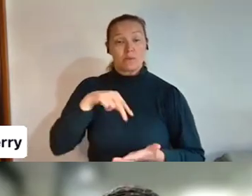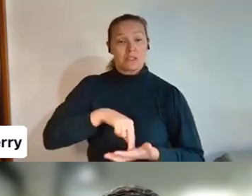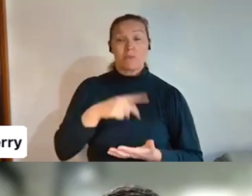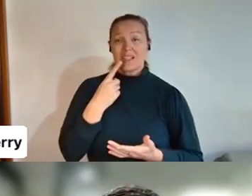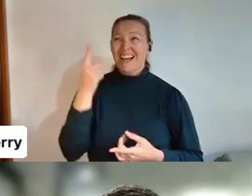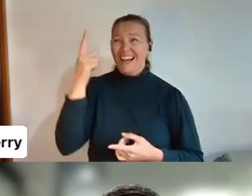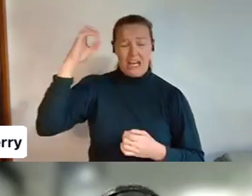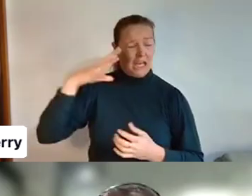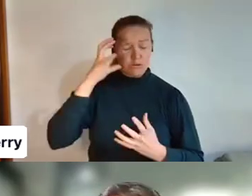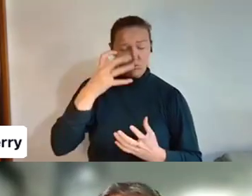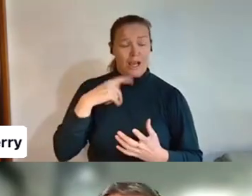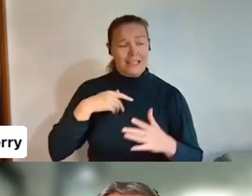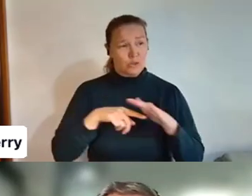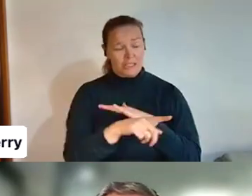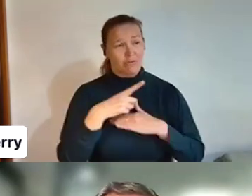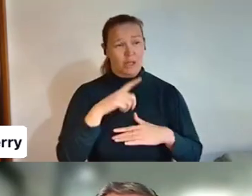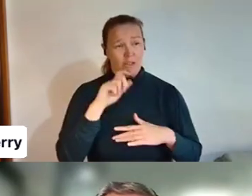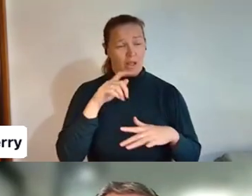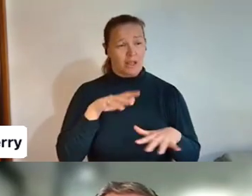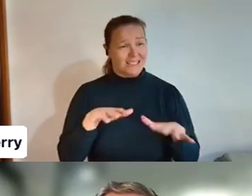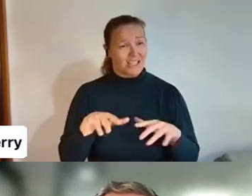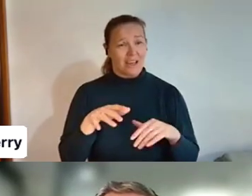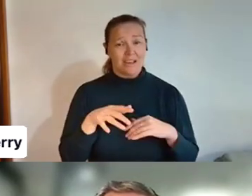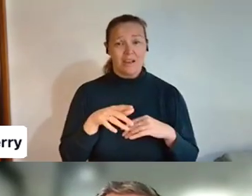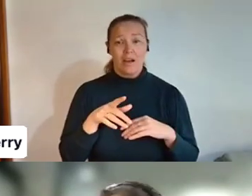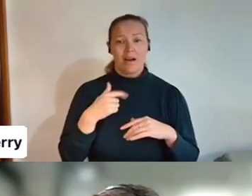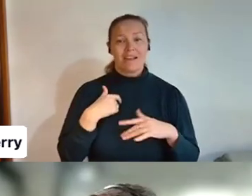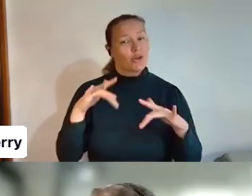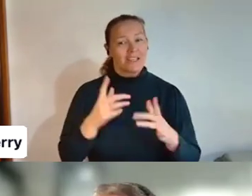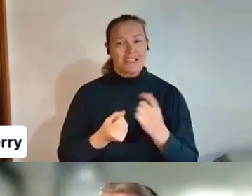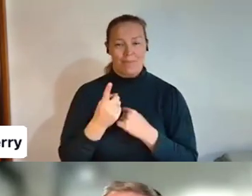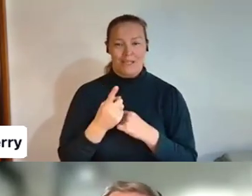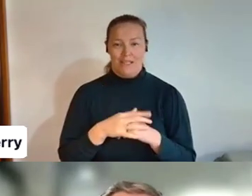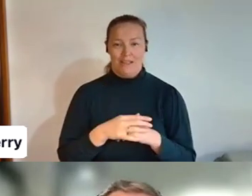I might have a seizure" is not a barrier I have yet crossed, and that is as public as I have been